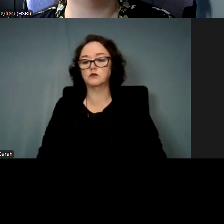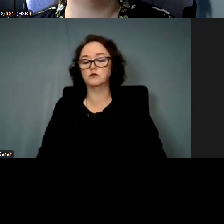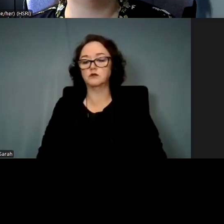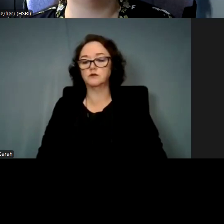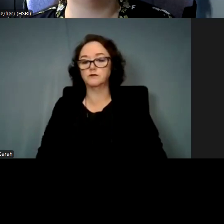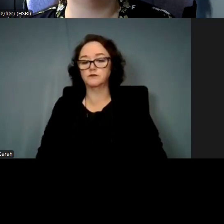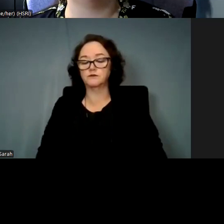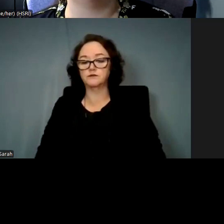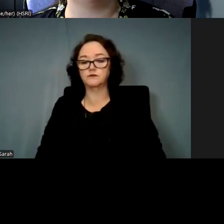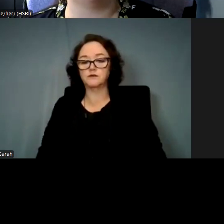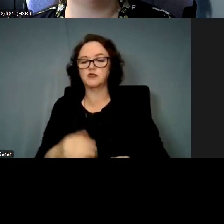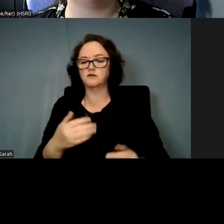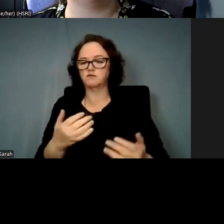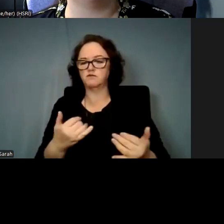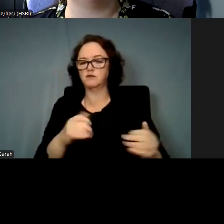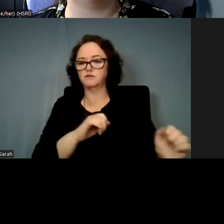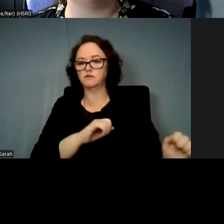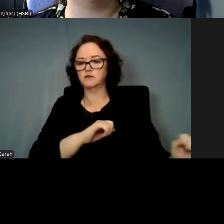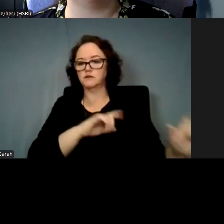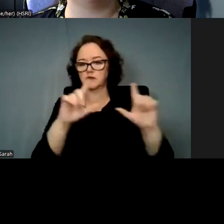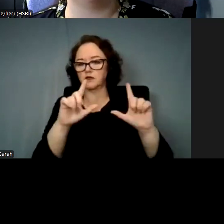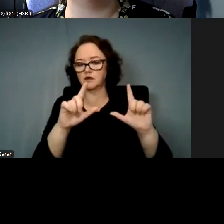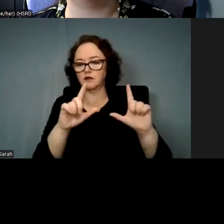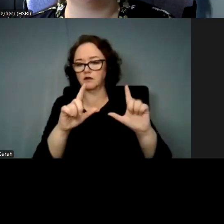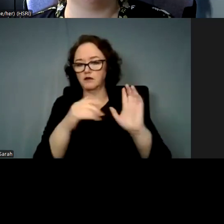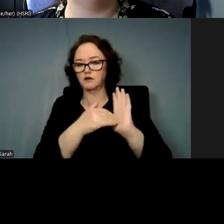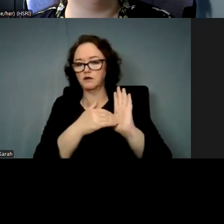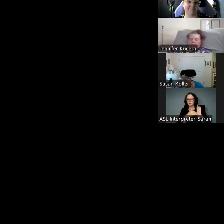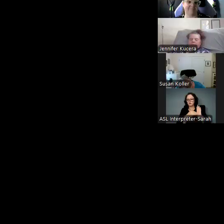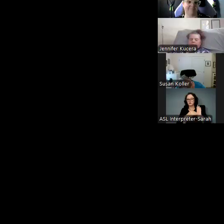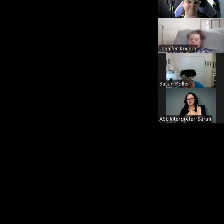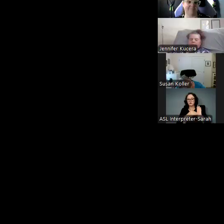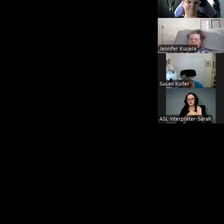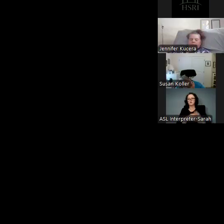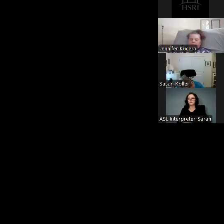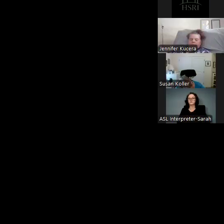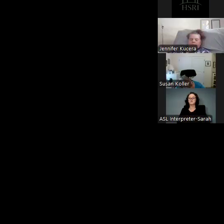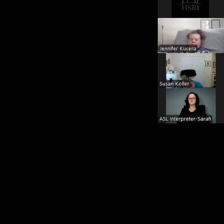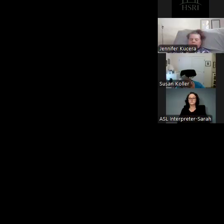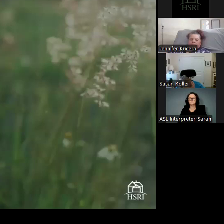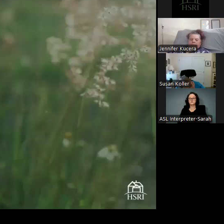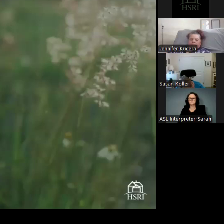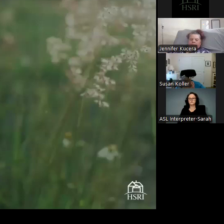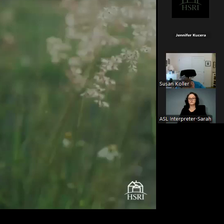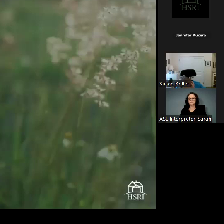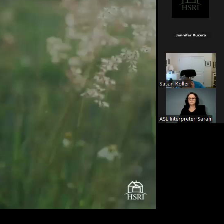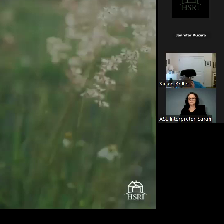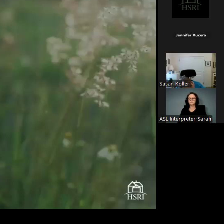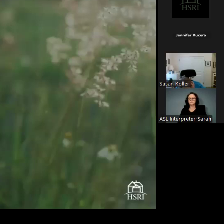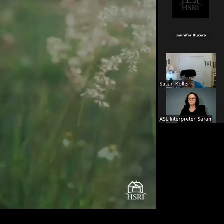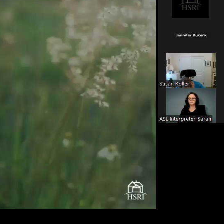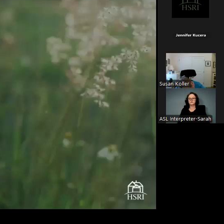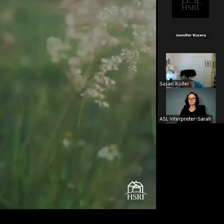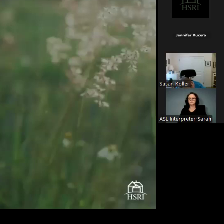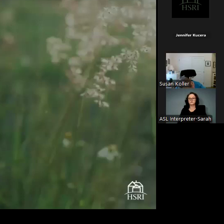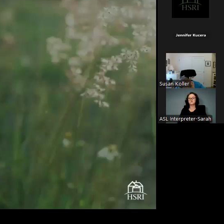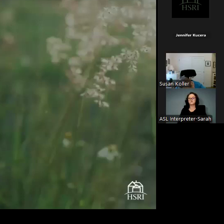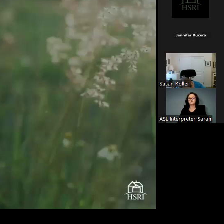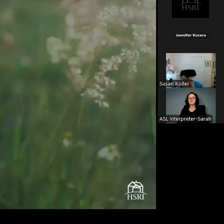back up, and folks can go off camera. And we want to thank